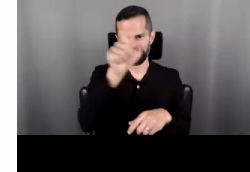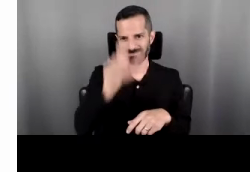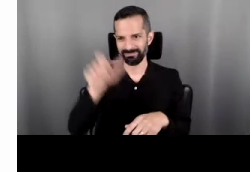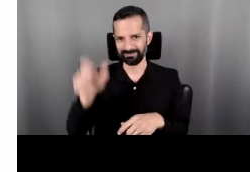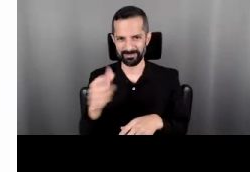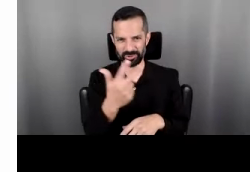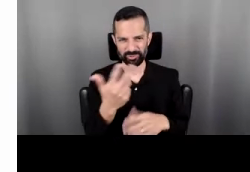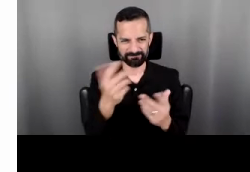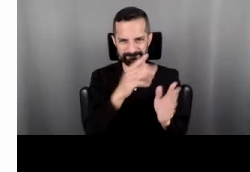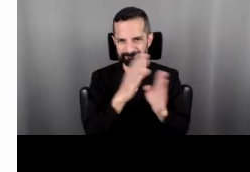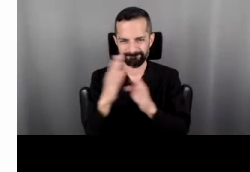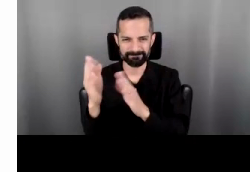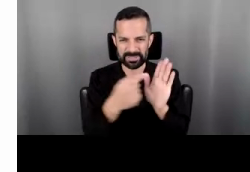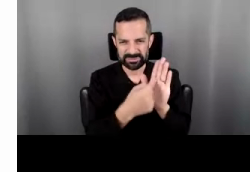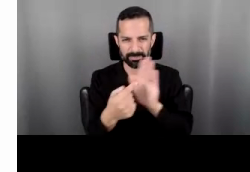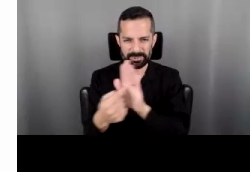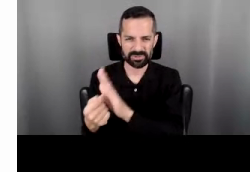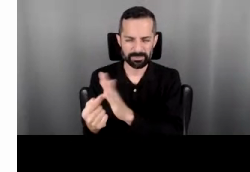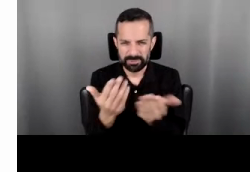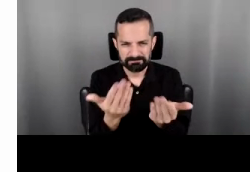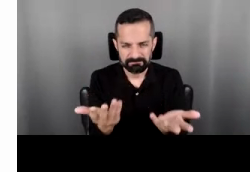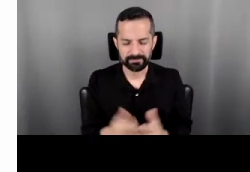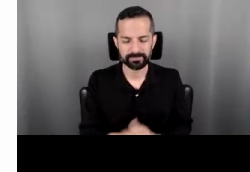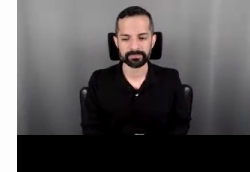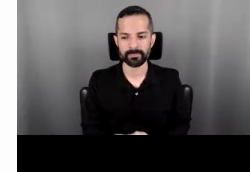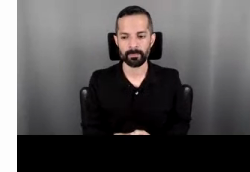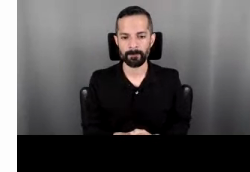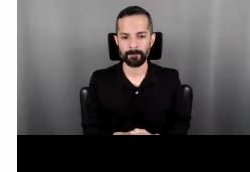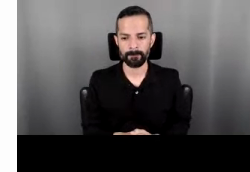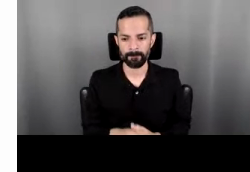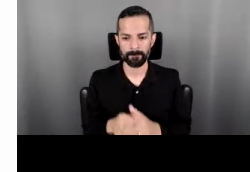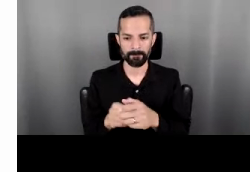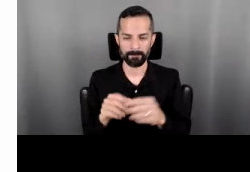So I'll maybe start with an example.